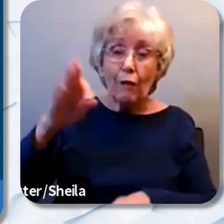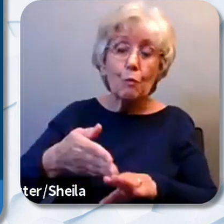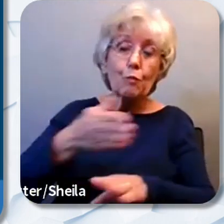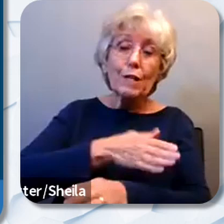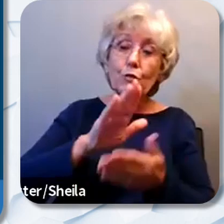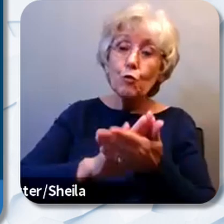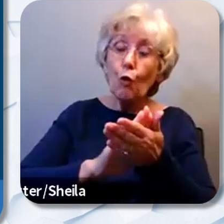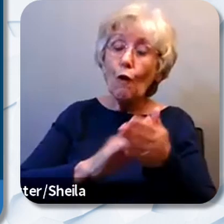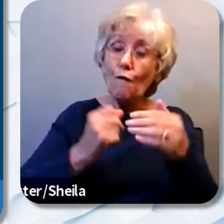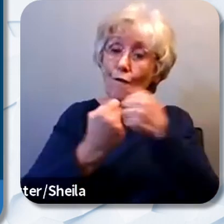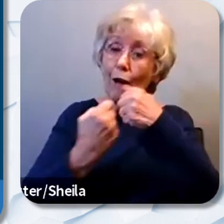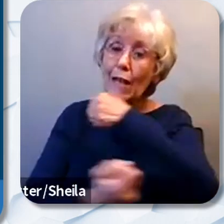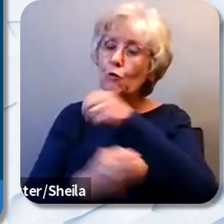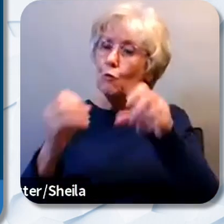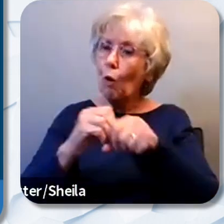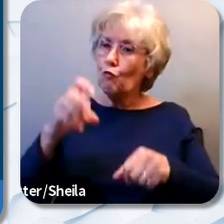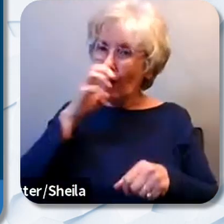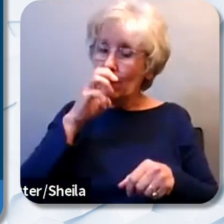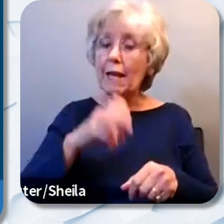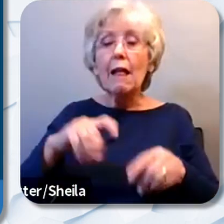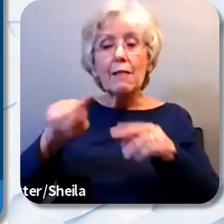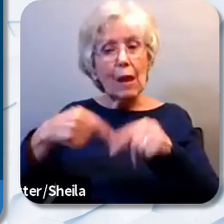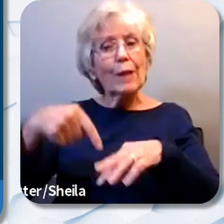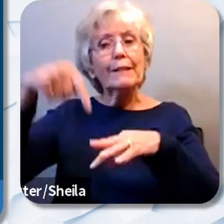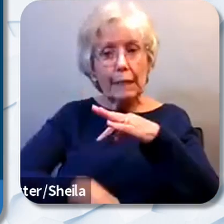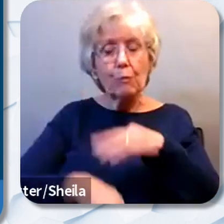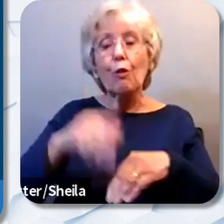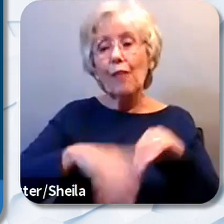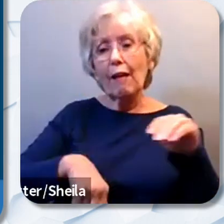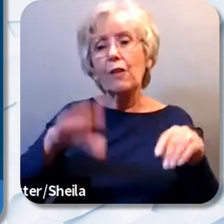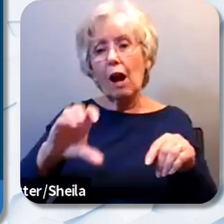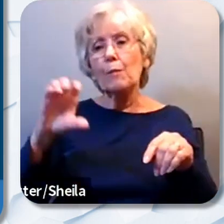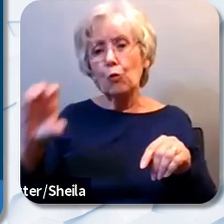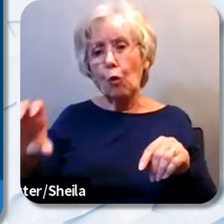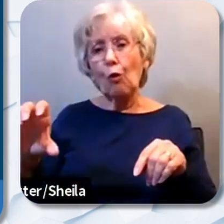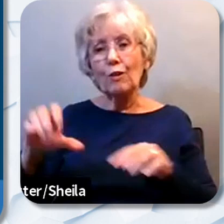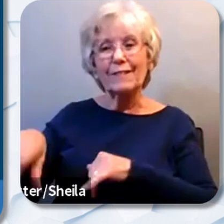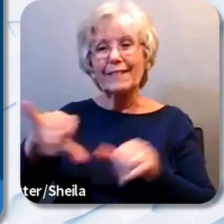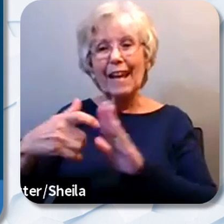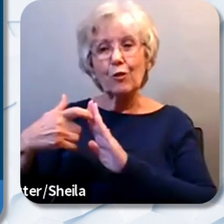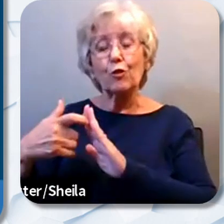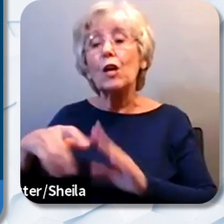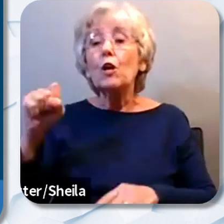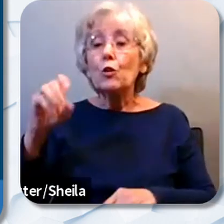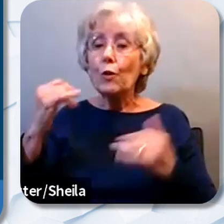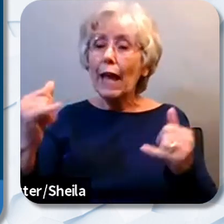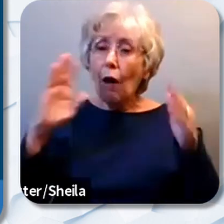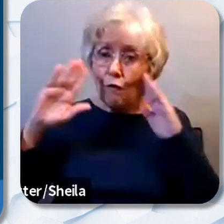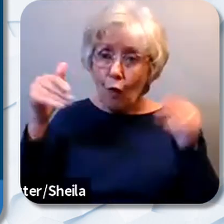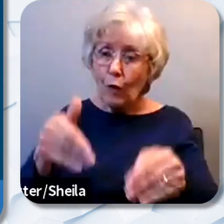more rigorous they went deeper. than the common core standards so focusing on on the frameworks